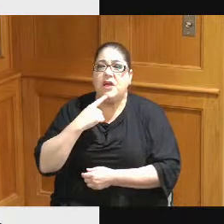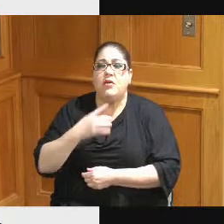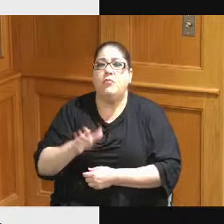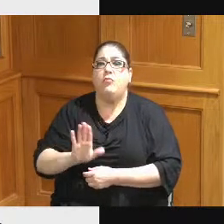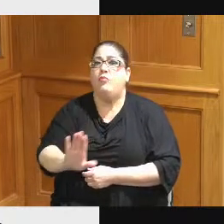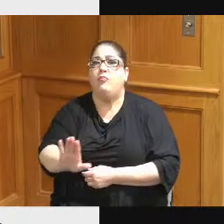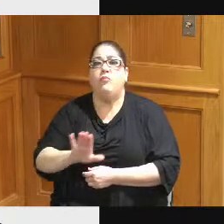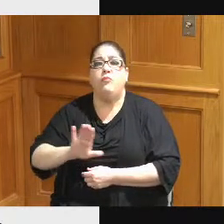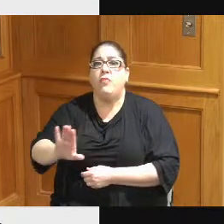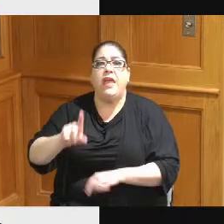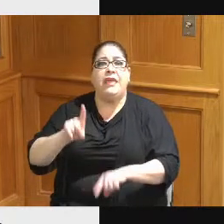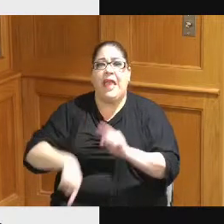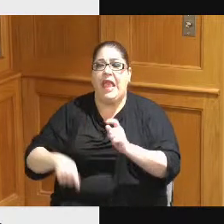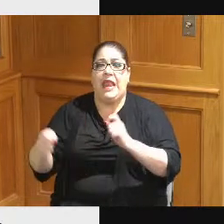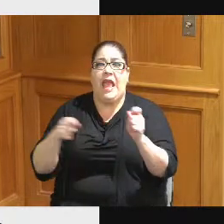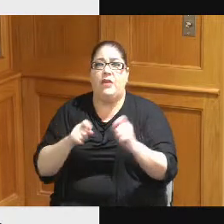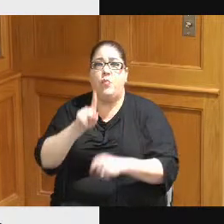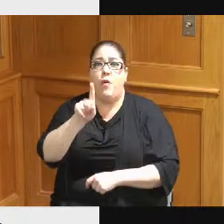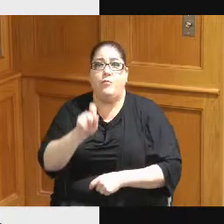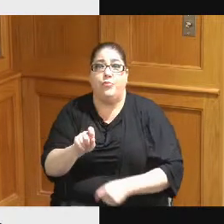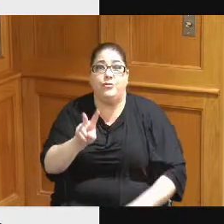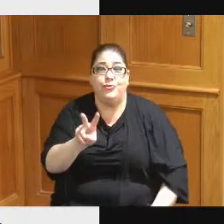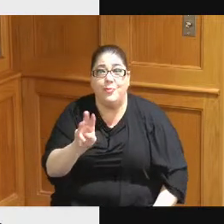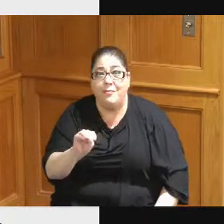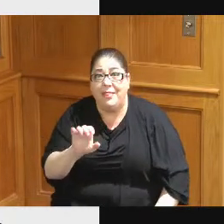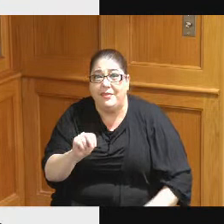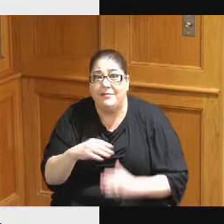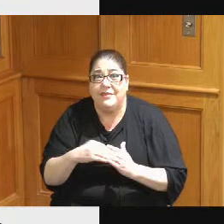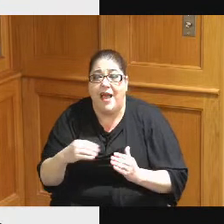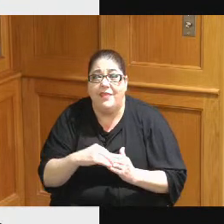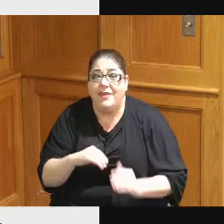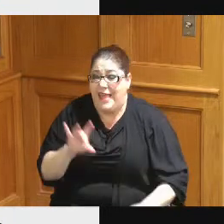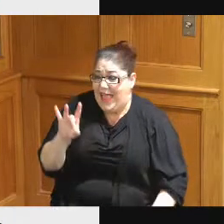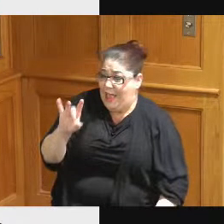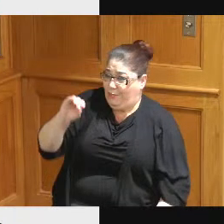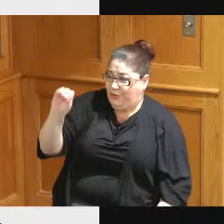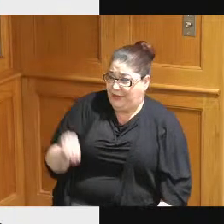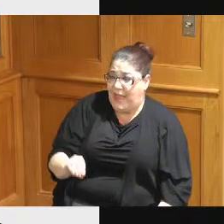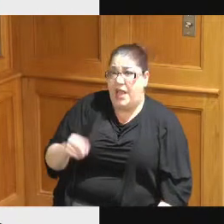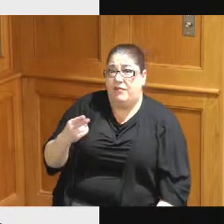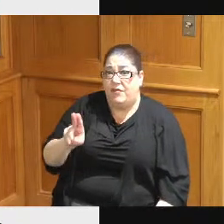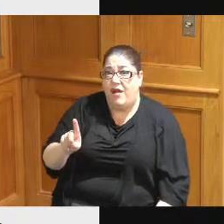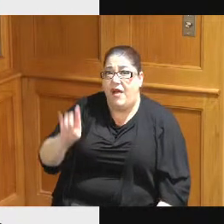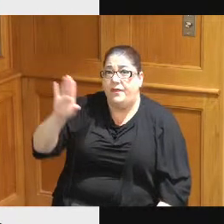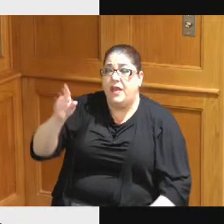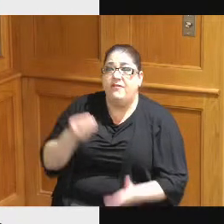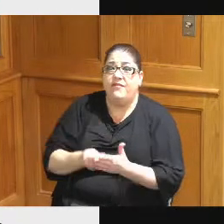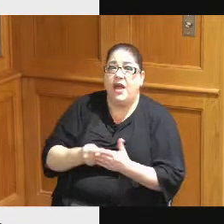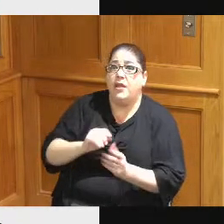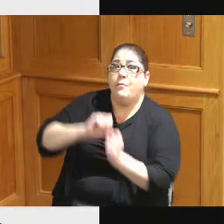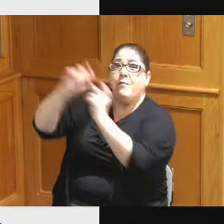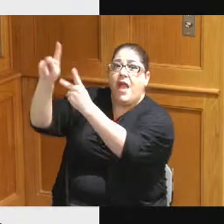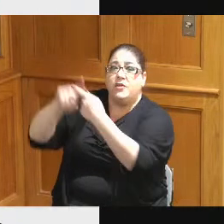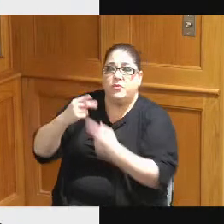1.2 million dollars in about eight percent of the HUD funding was being turned back to HUD and since